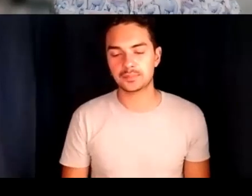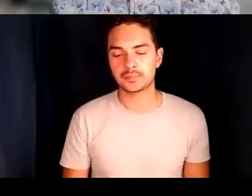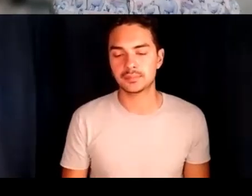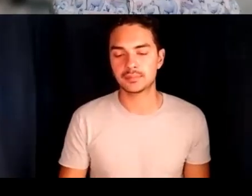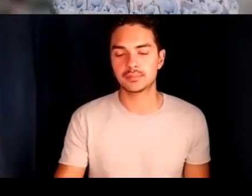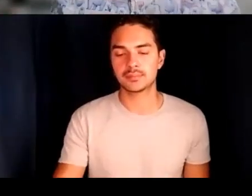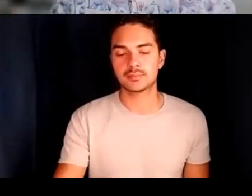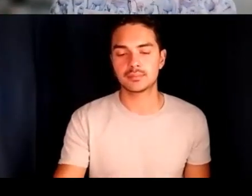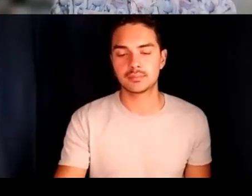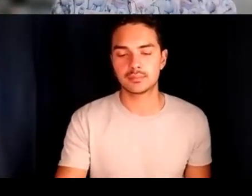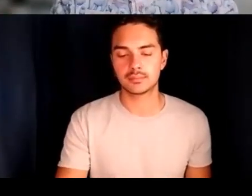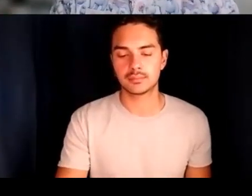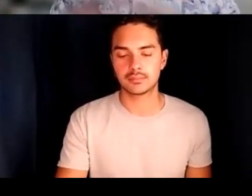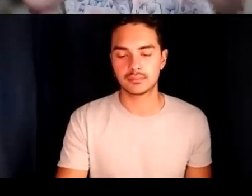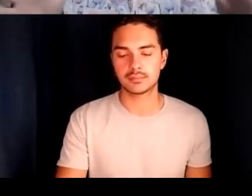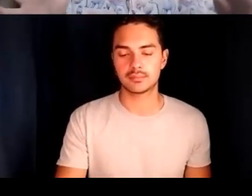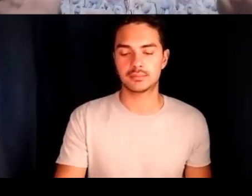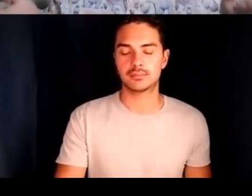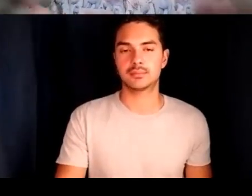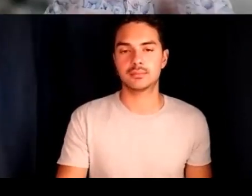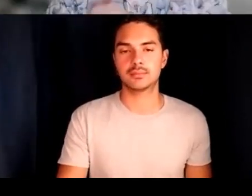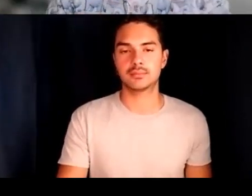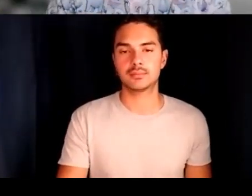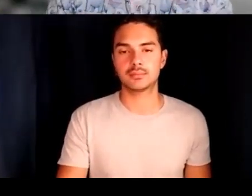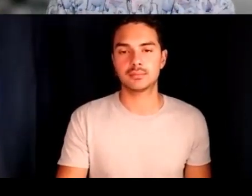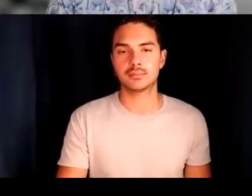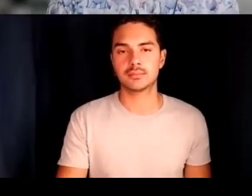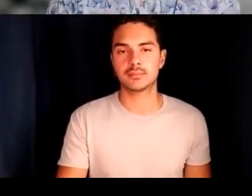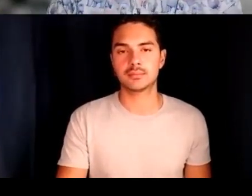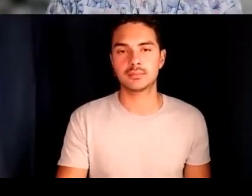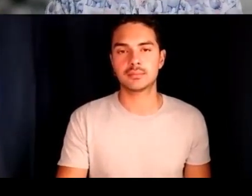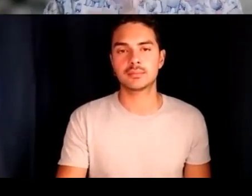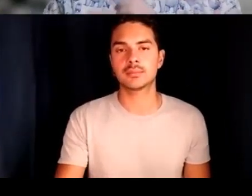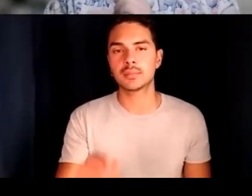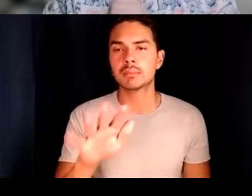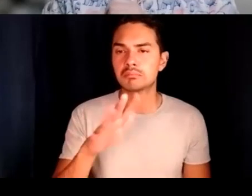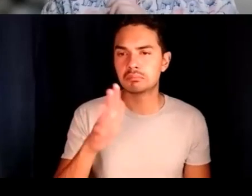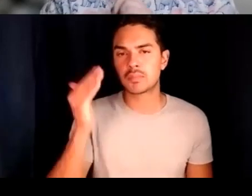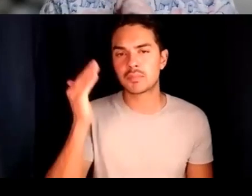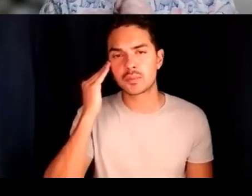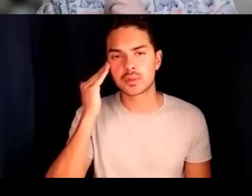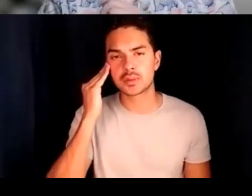Looks like half the folks are somewhat familiar and some people are very familiar.